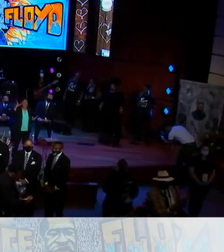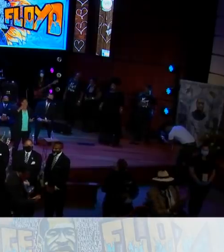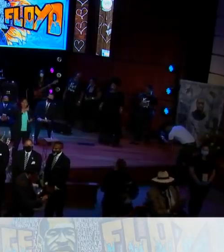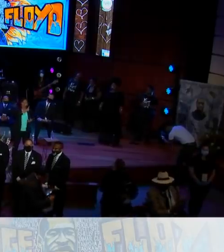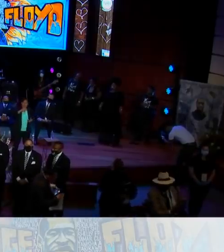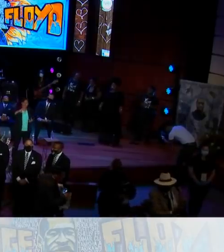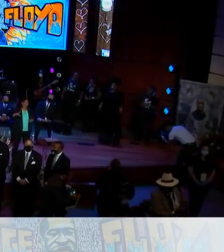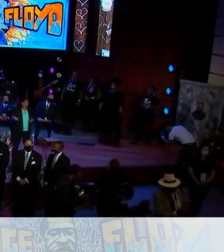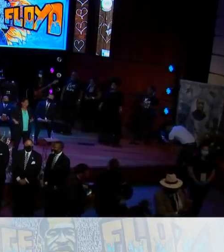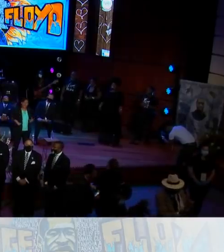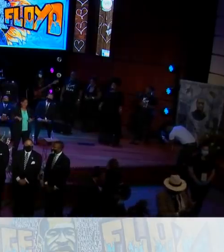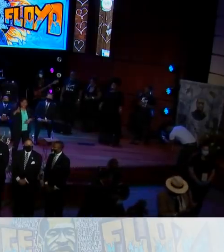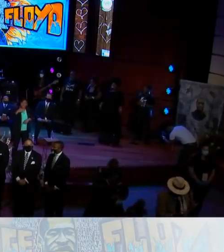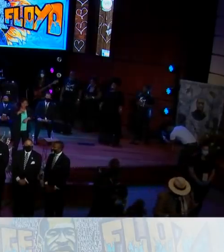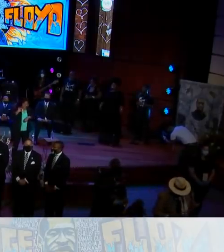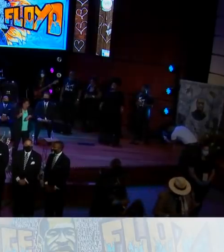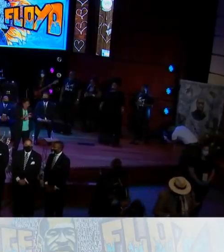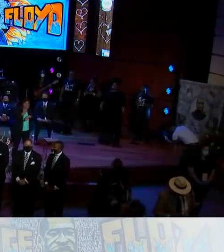IN HIS ARMS